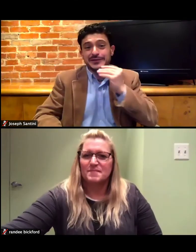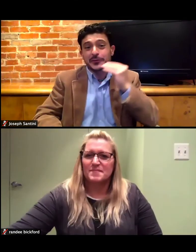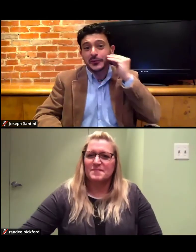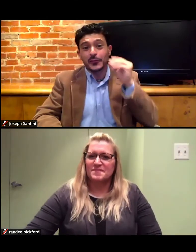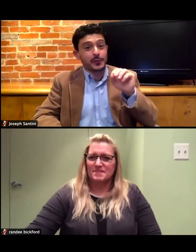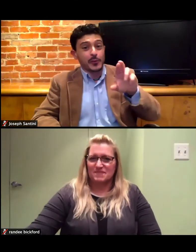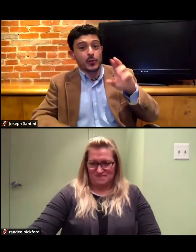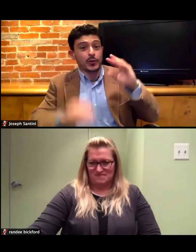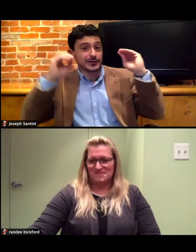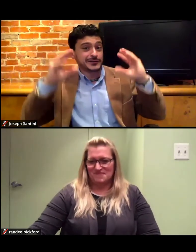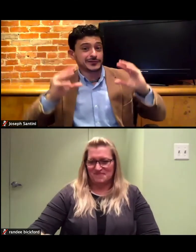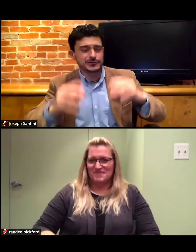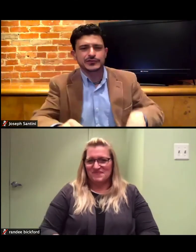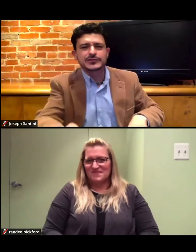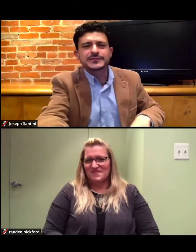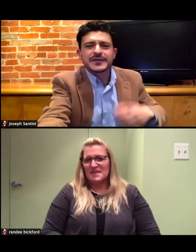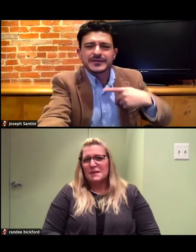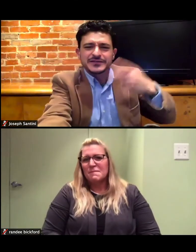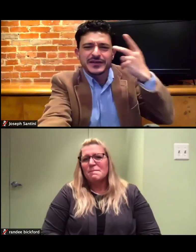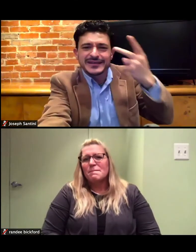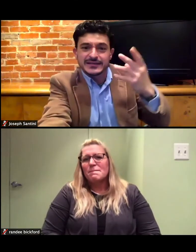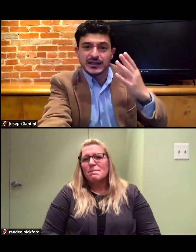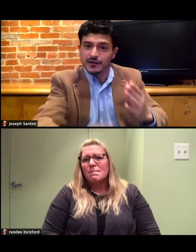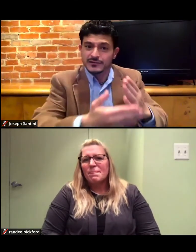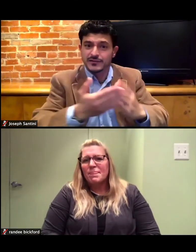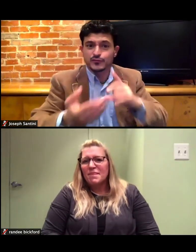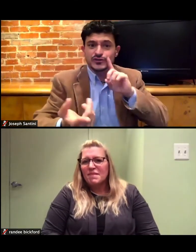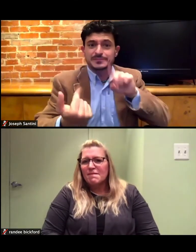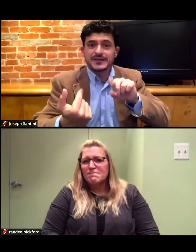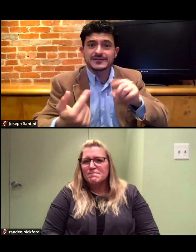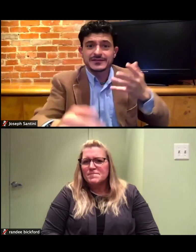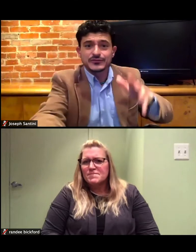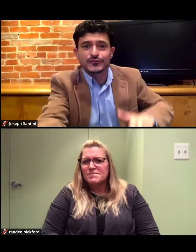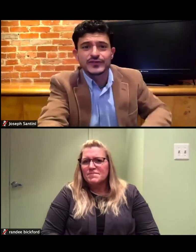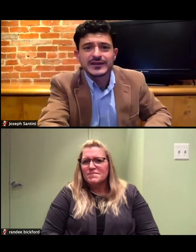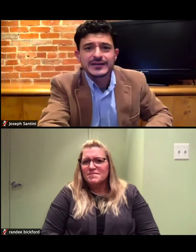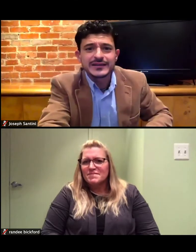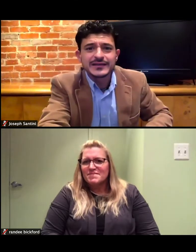Now, how do parents support financial learning at home? We'd like to let you have a chance to respond.